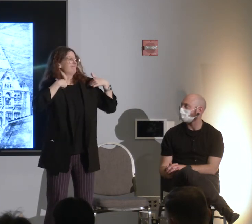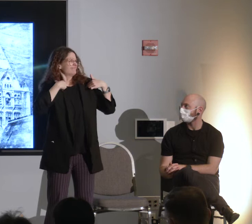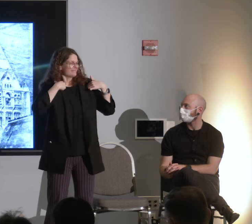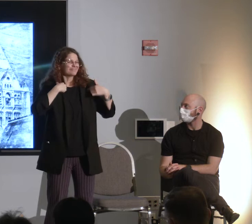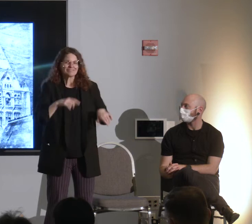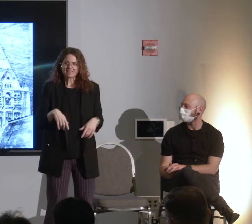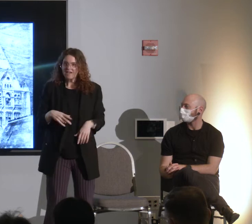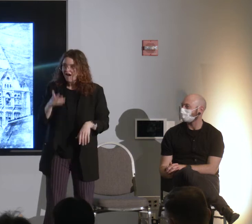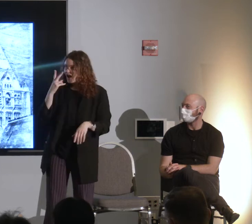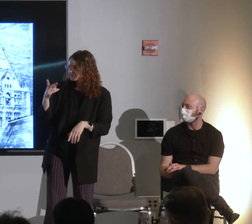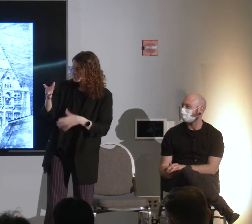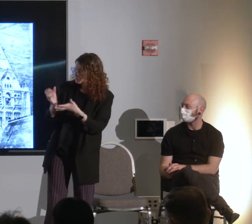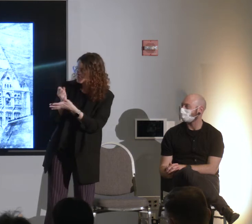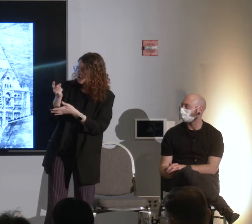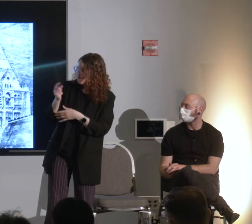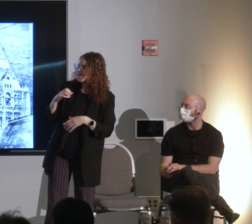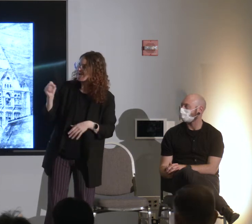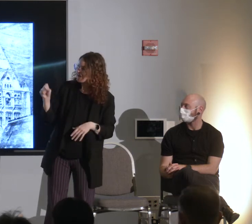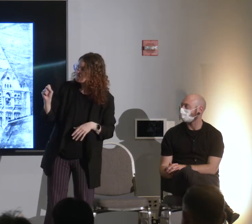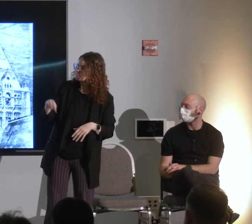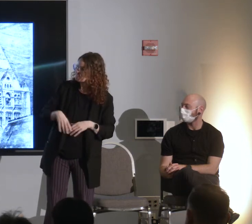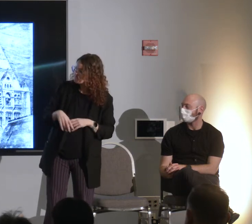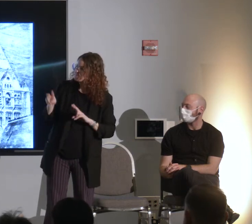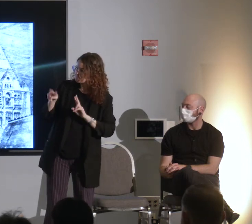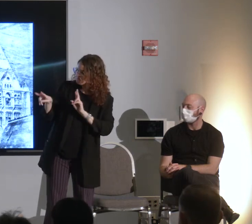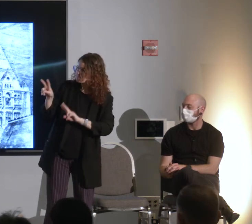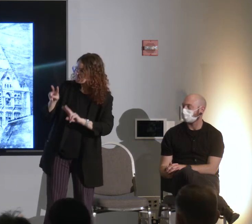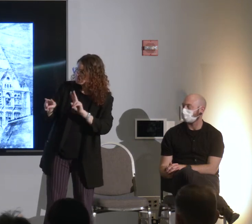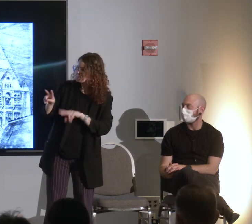"I see you have", the lady of the house observed bemused at the man's